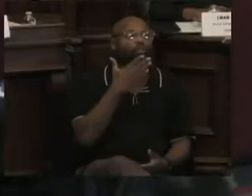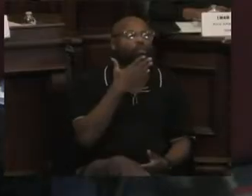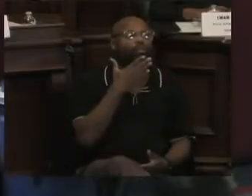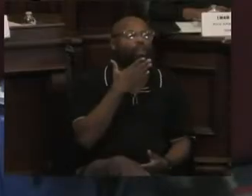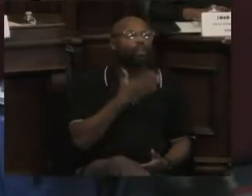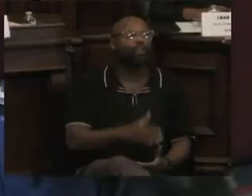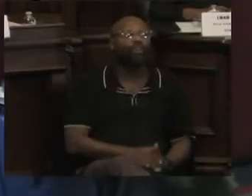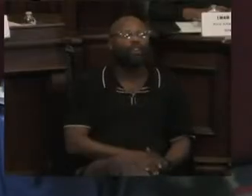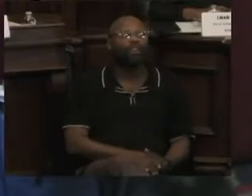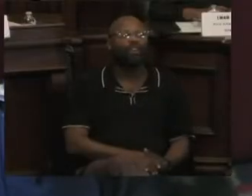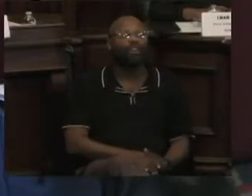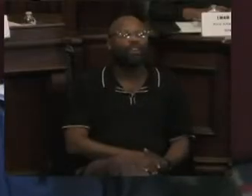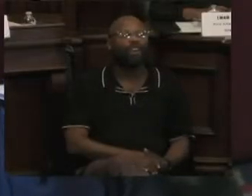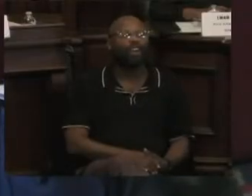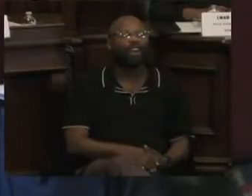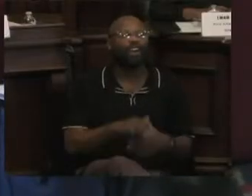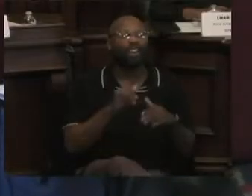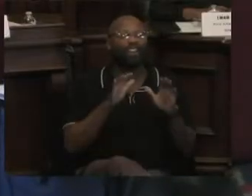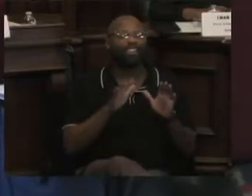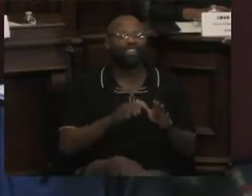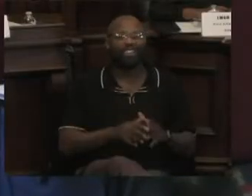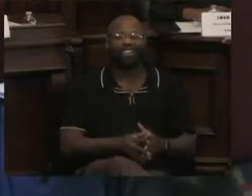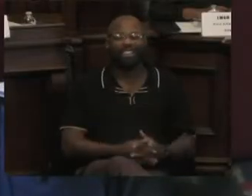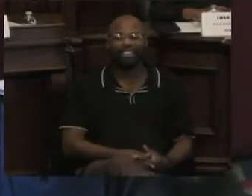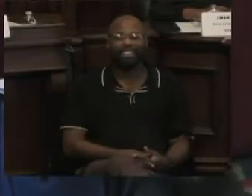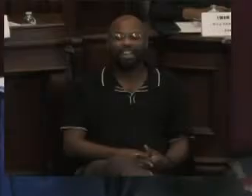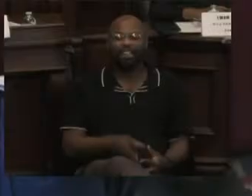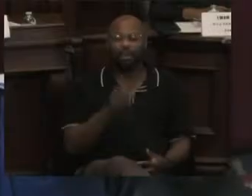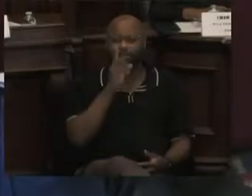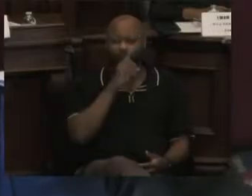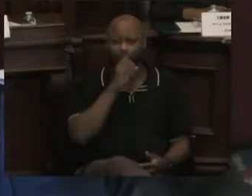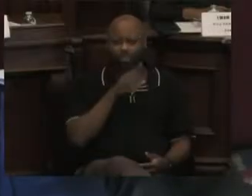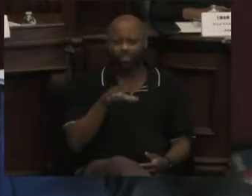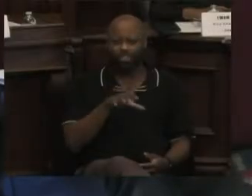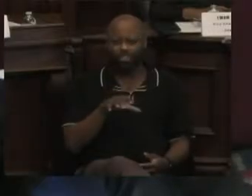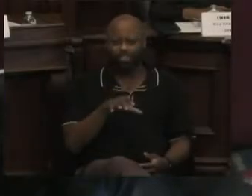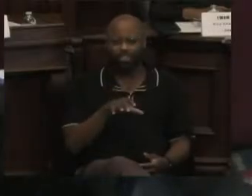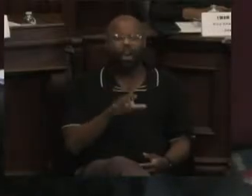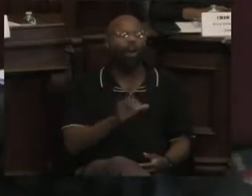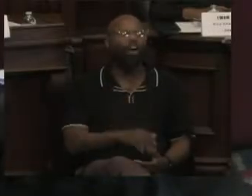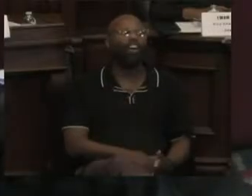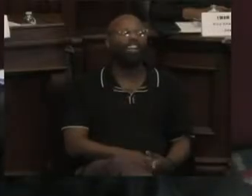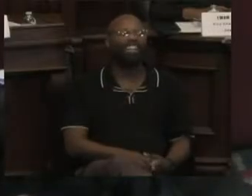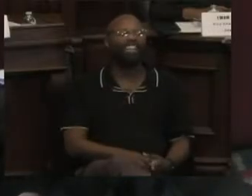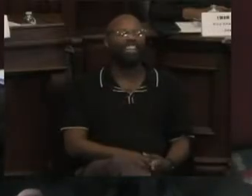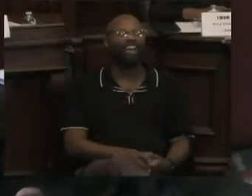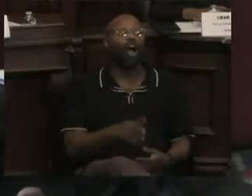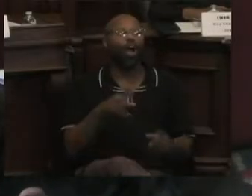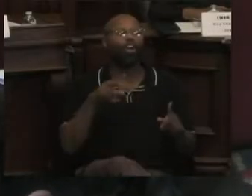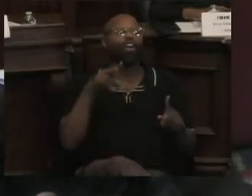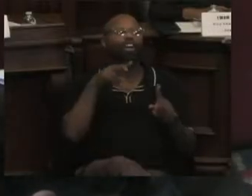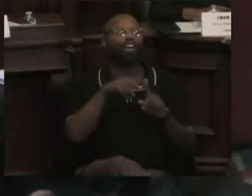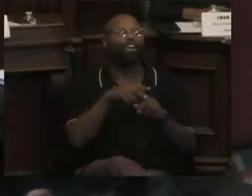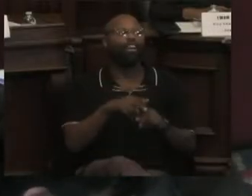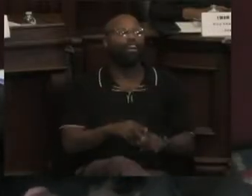was about the transparency. Oh